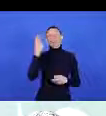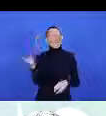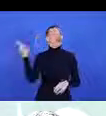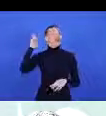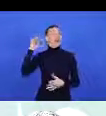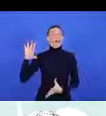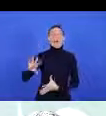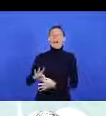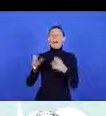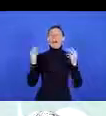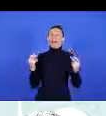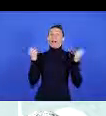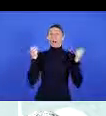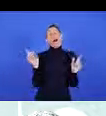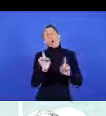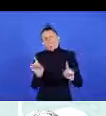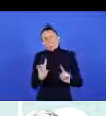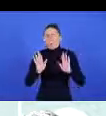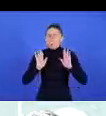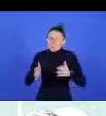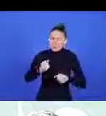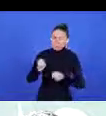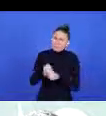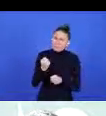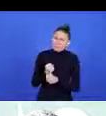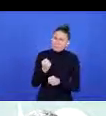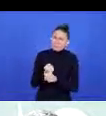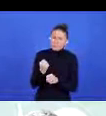device, that is very important because it is not so simple